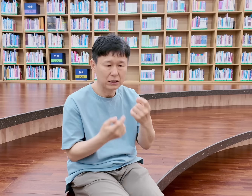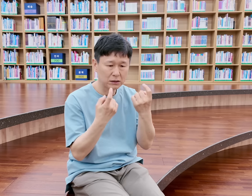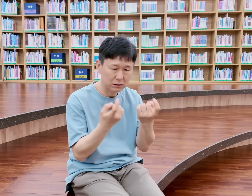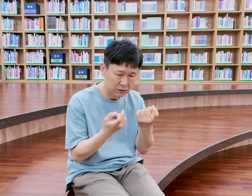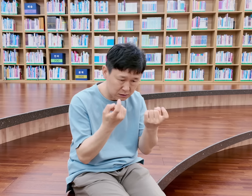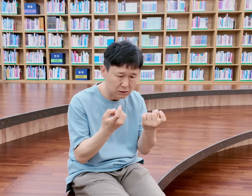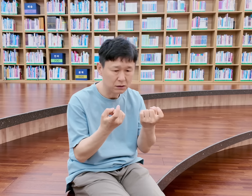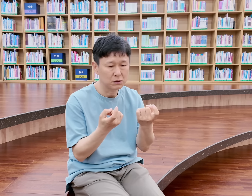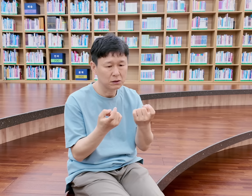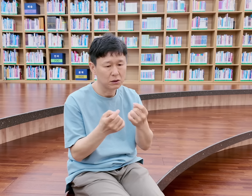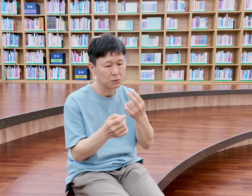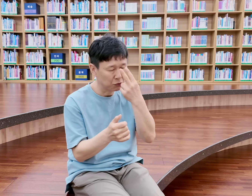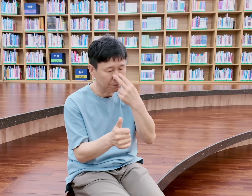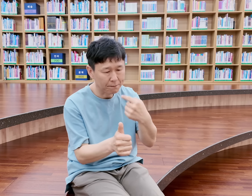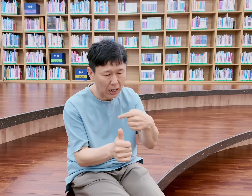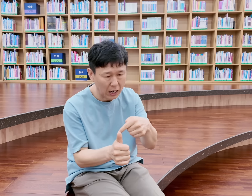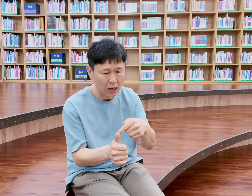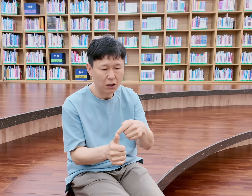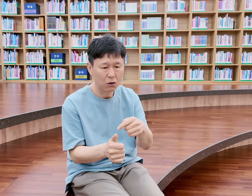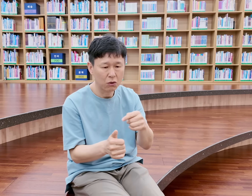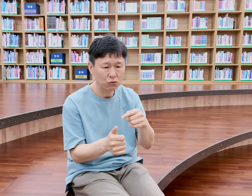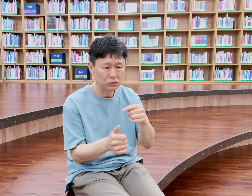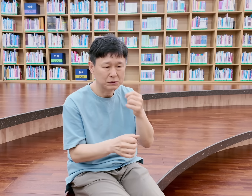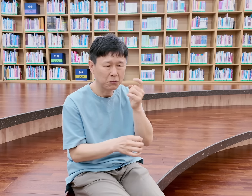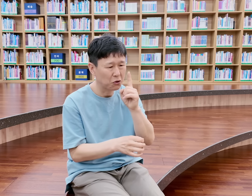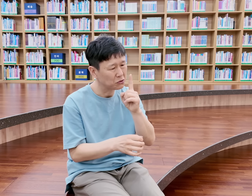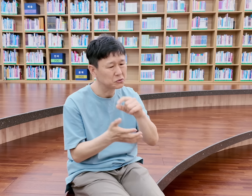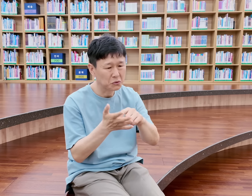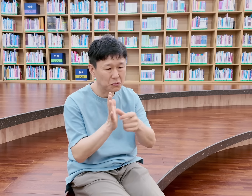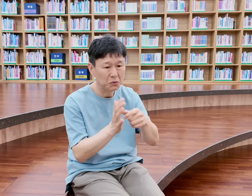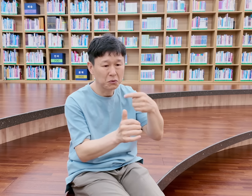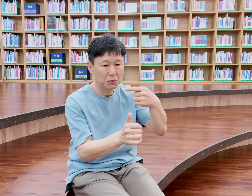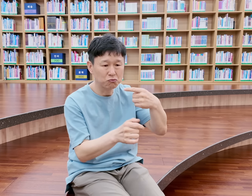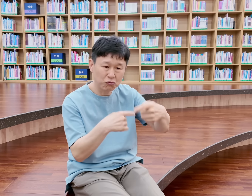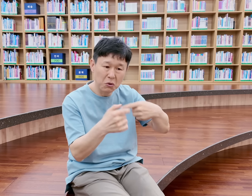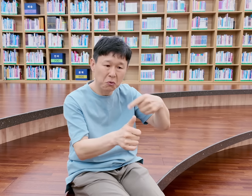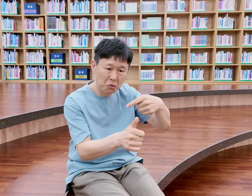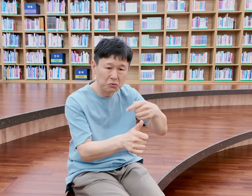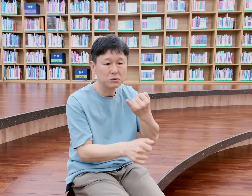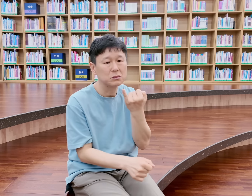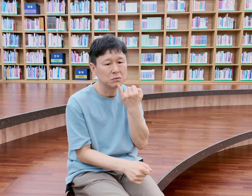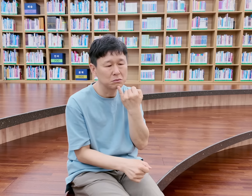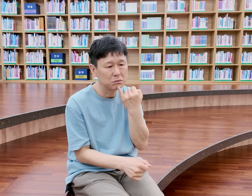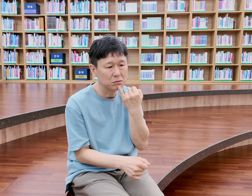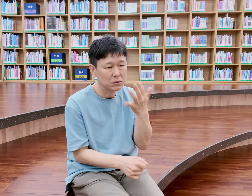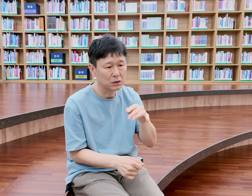literacy education, and sign language education.